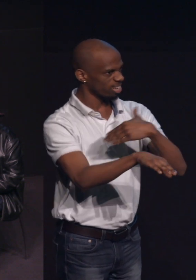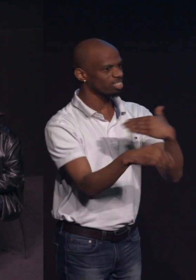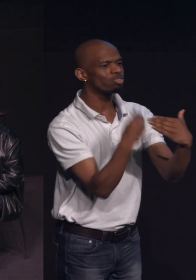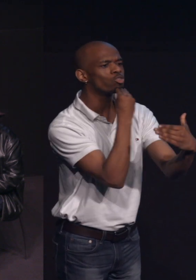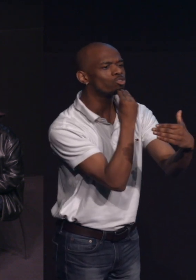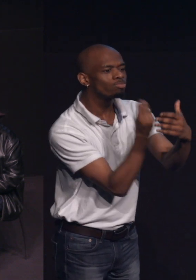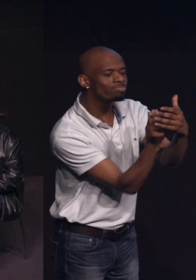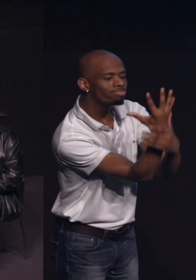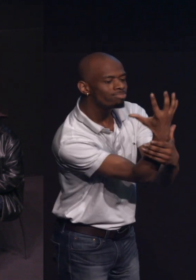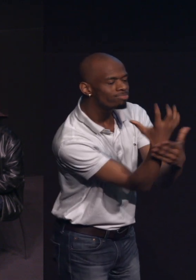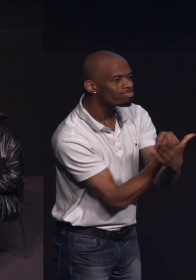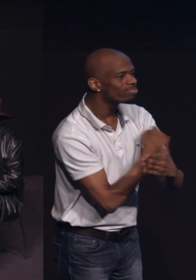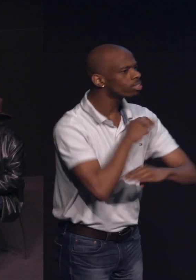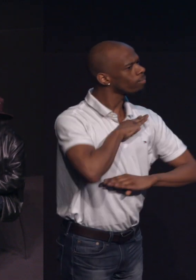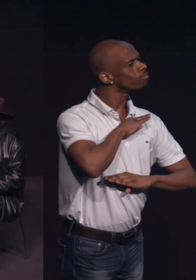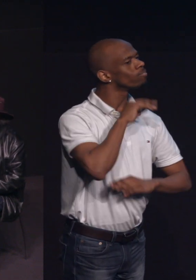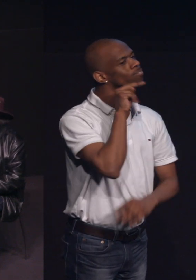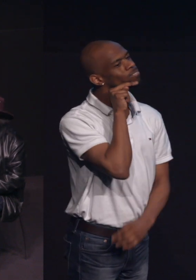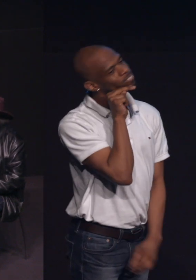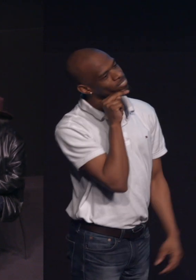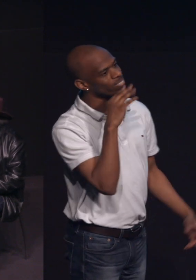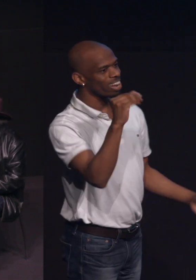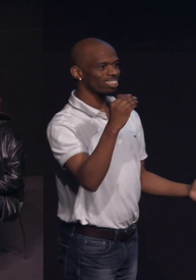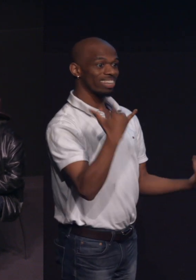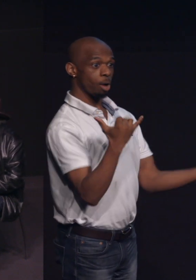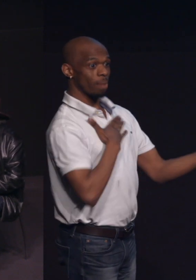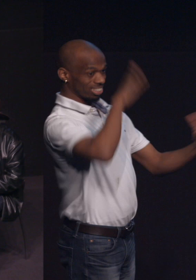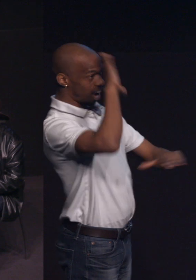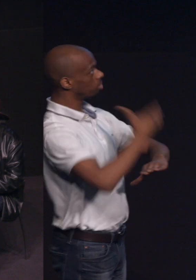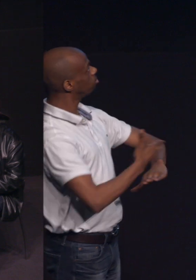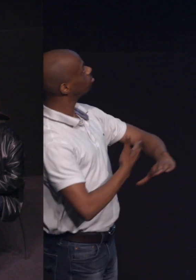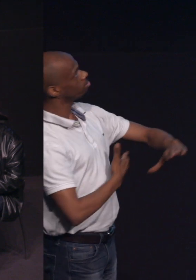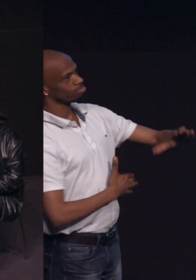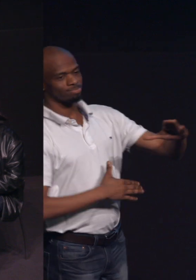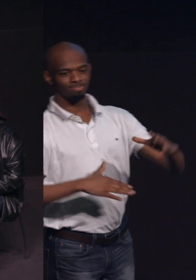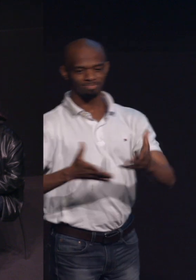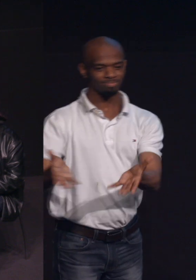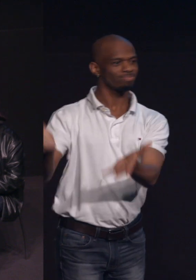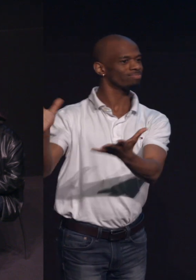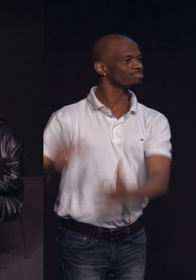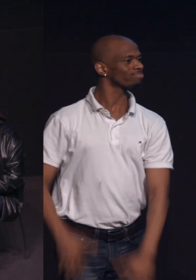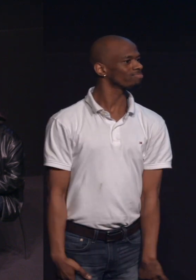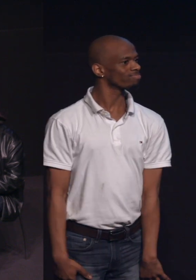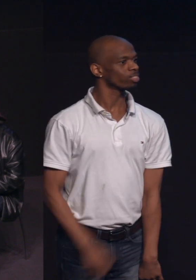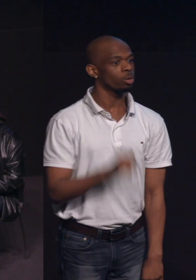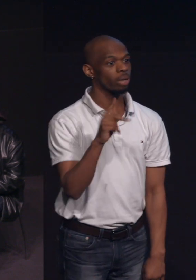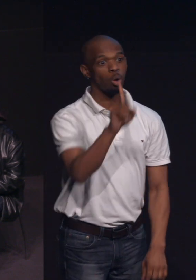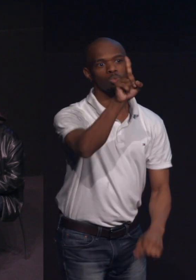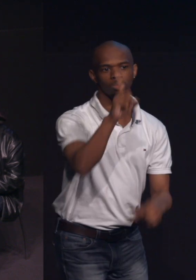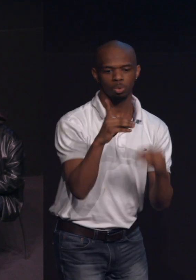that nourishment, and so, and then my son, dap-a-doop. Oh, oh, oh, I'll say this last thing, sorry.